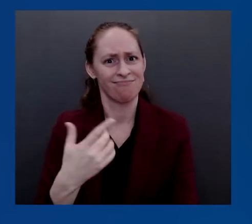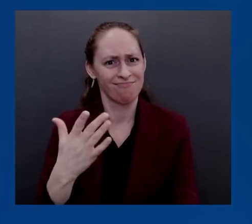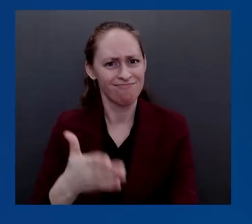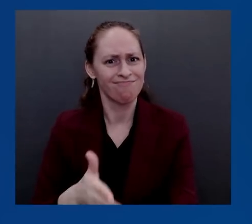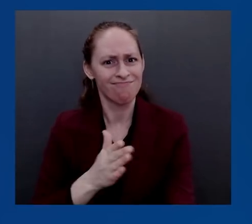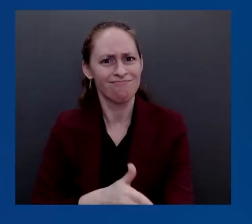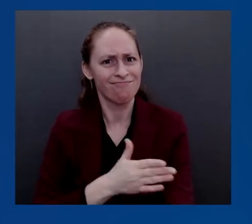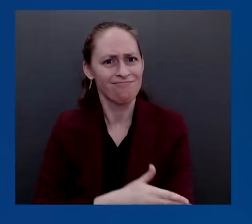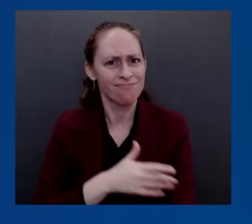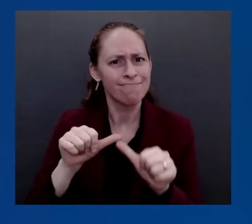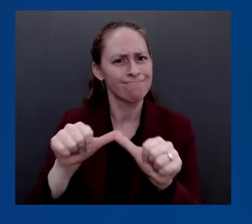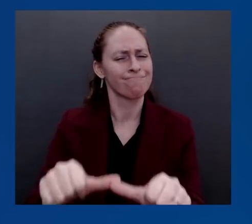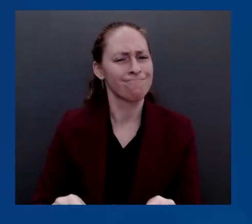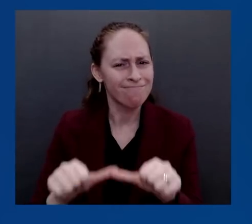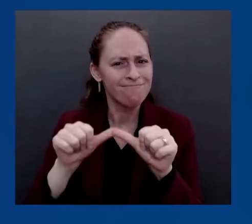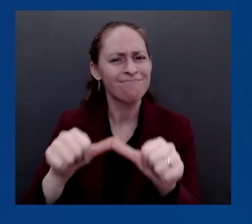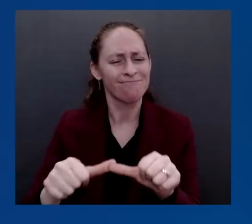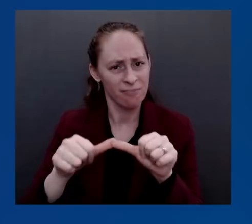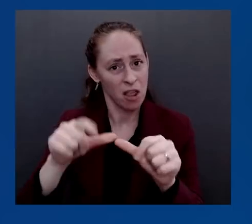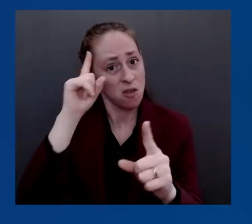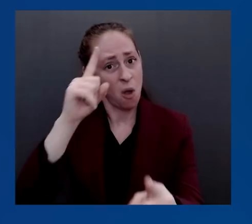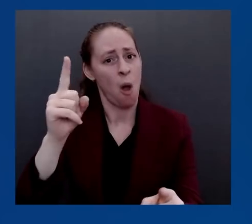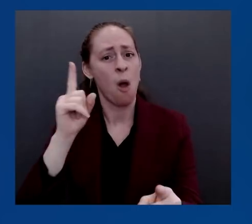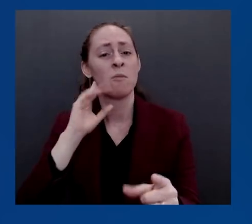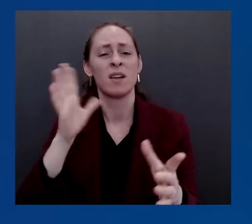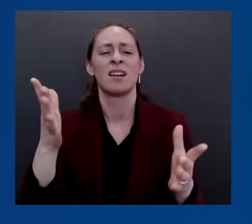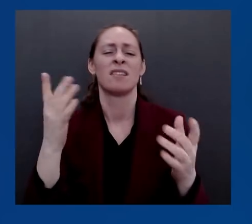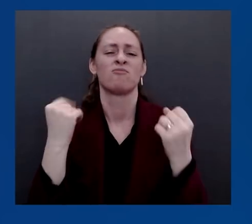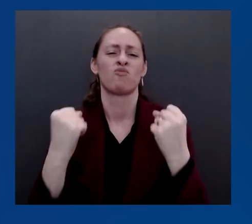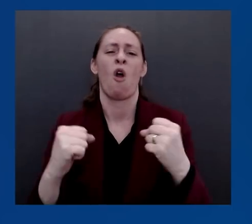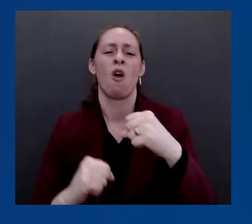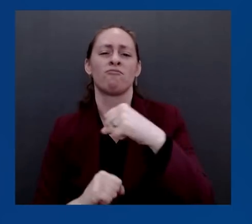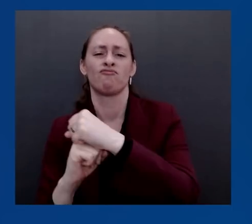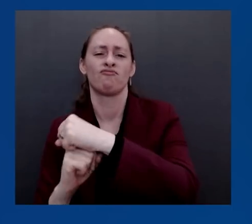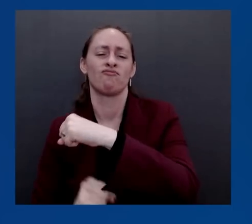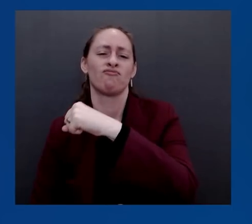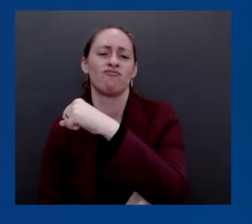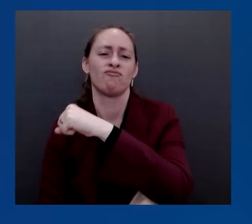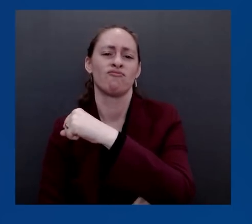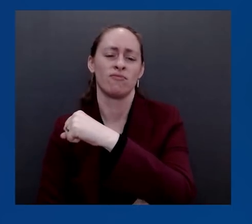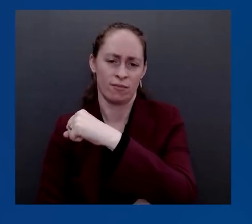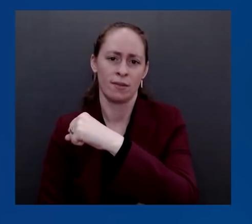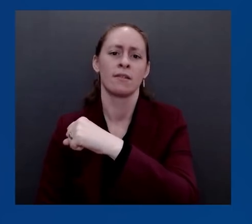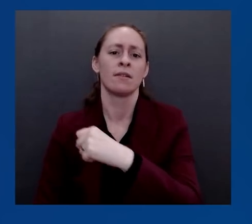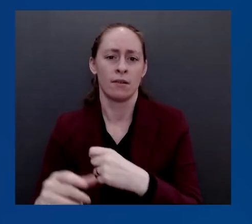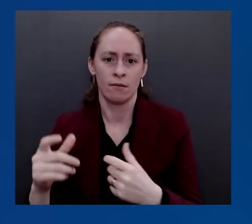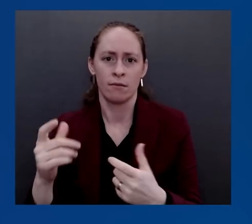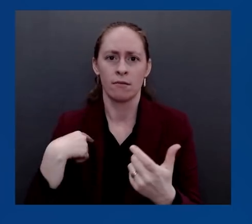of our overall COVID response strategy. We're making investments now for whatever this virus brings in the time ahead.